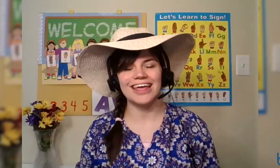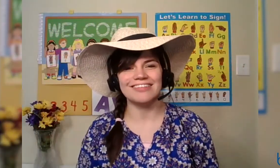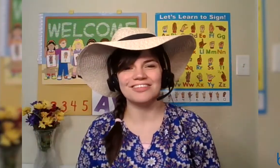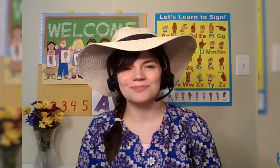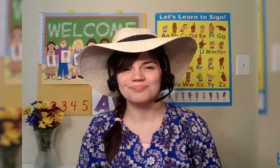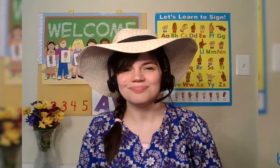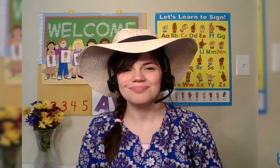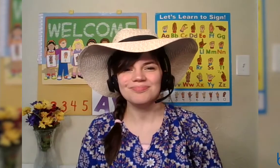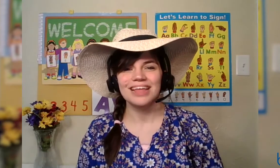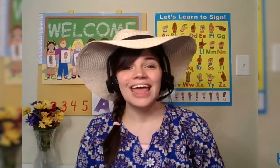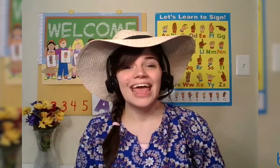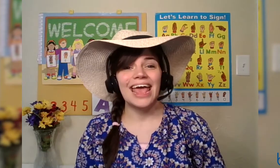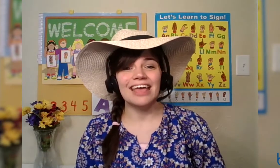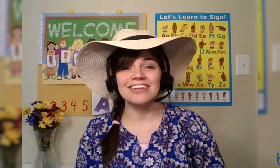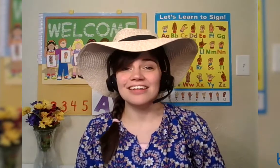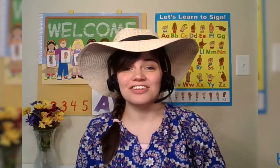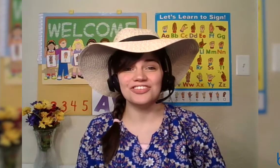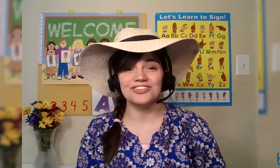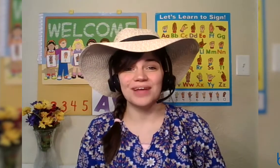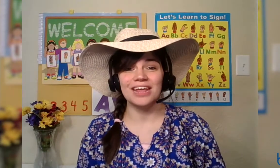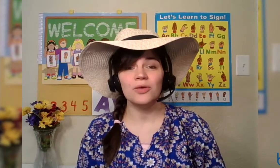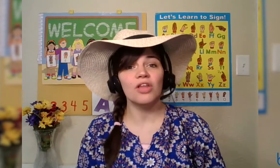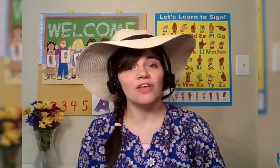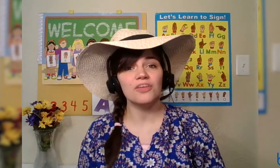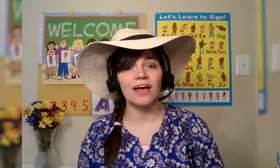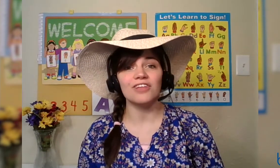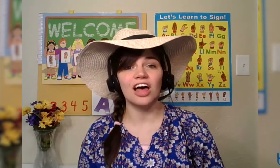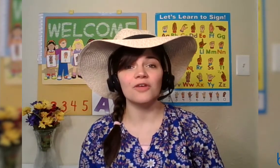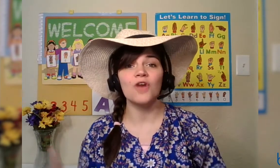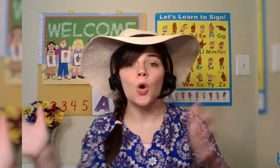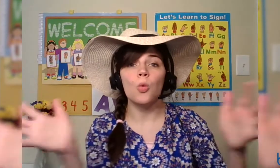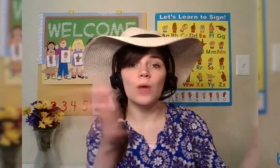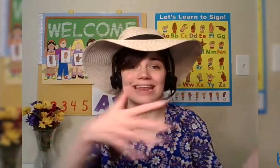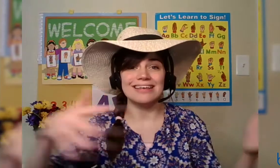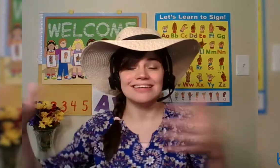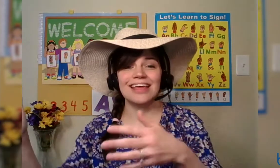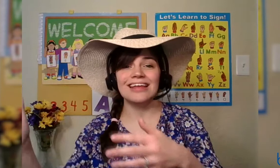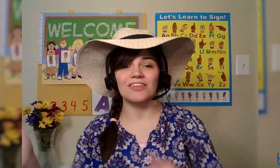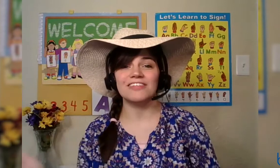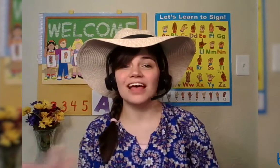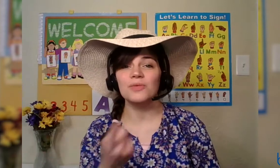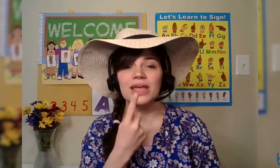hands. And in addition to rain, we'll also have a lot of wind. Now to sign wind,